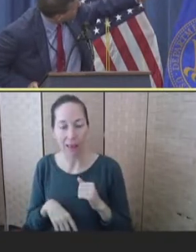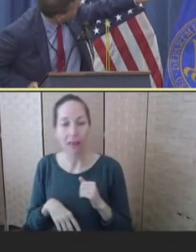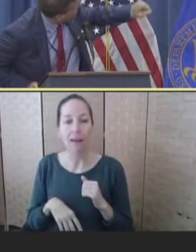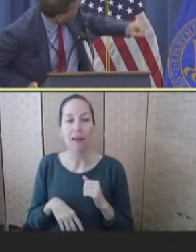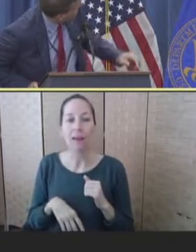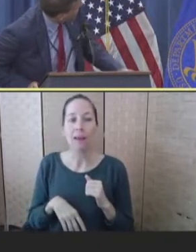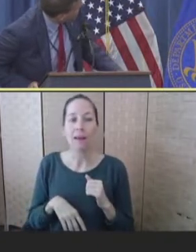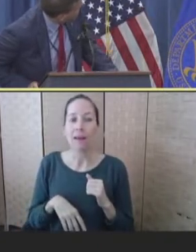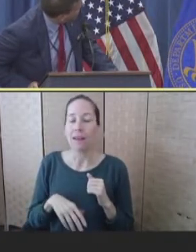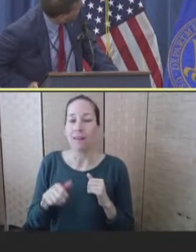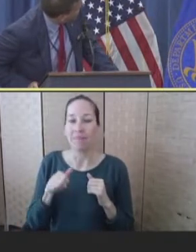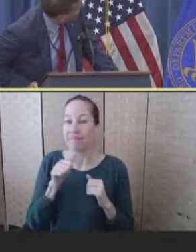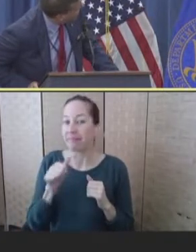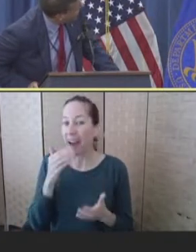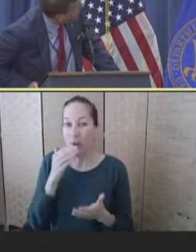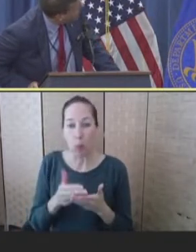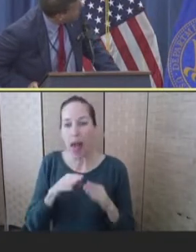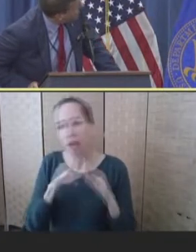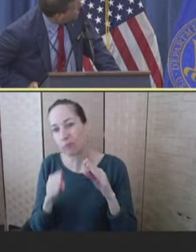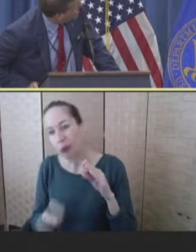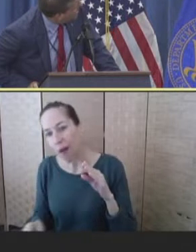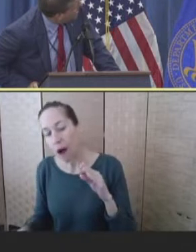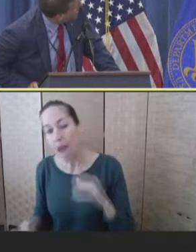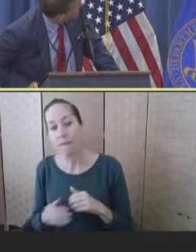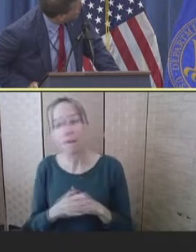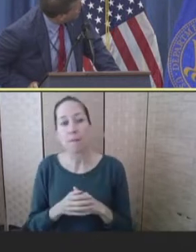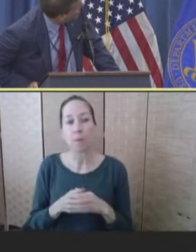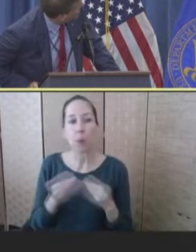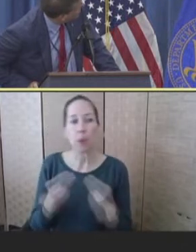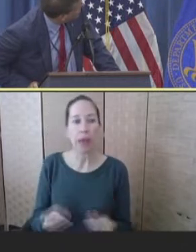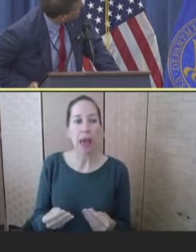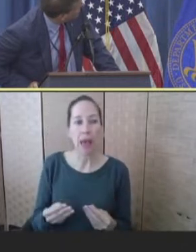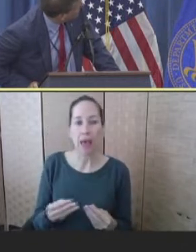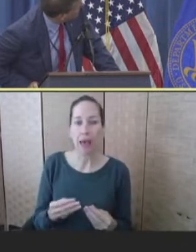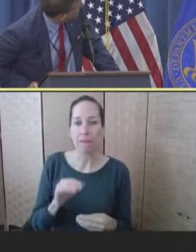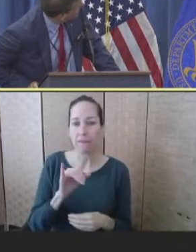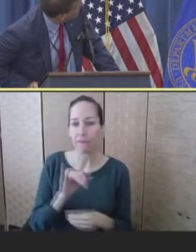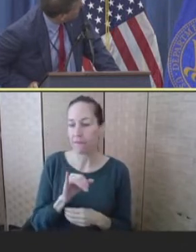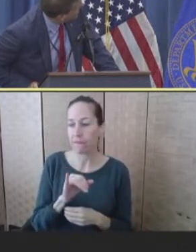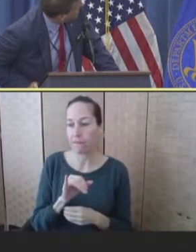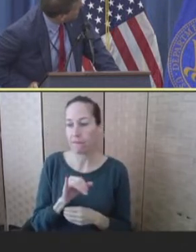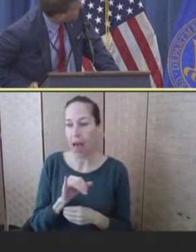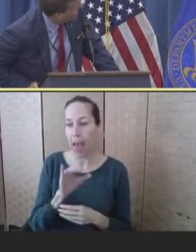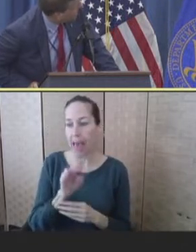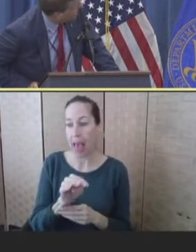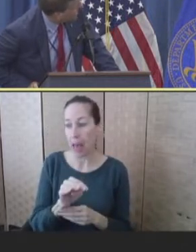We gave it IN and IM. And we saw really good results in particular with the IN.